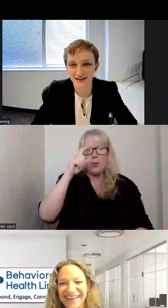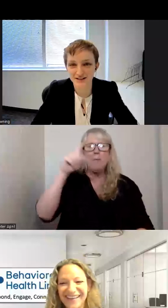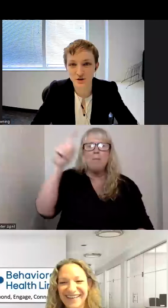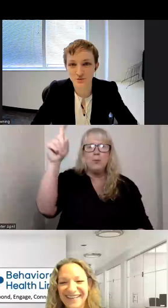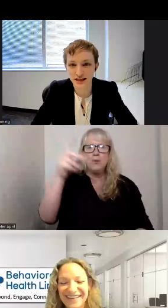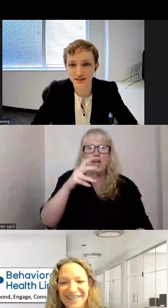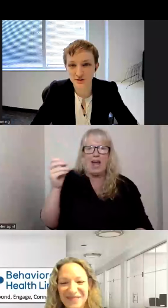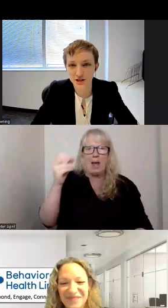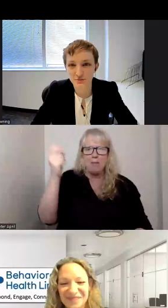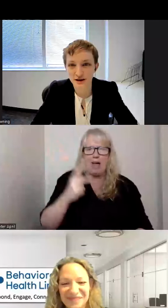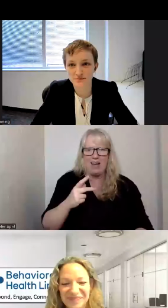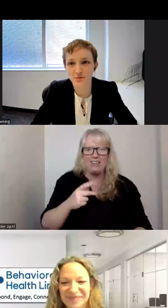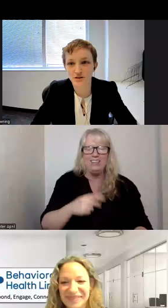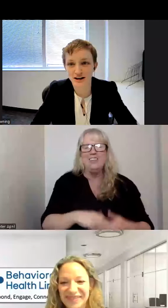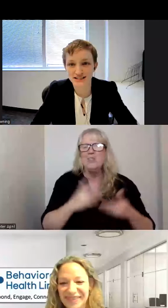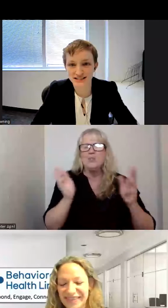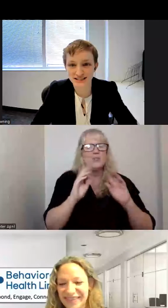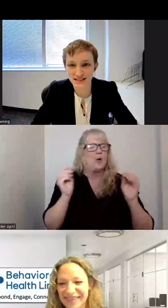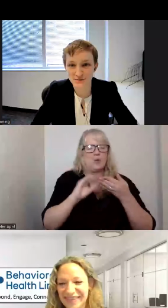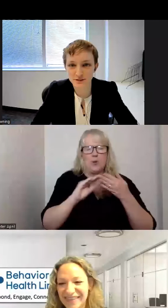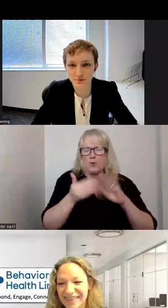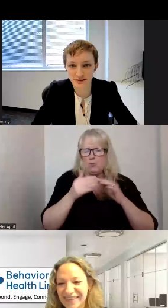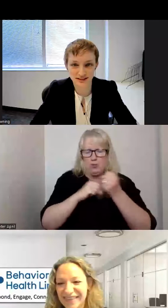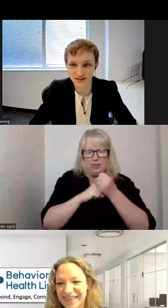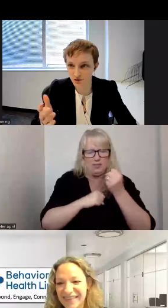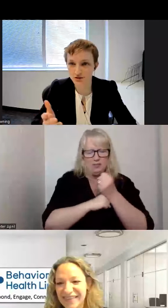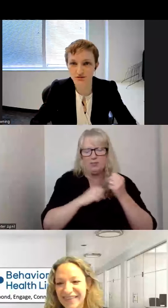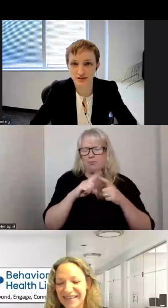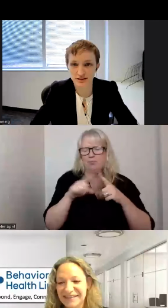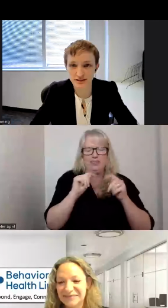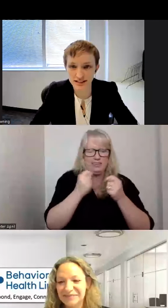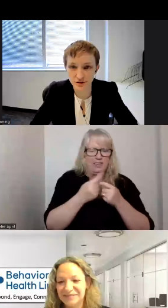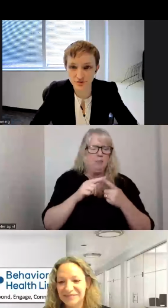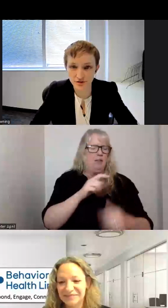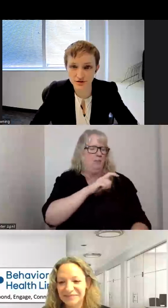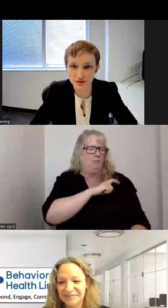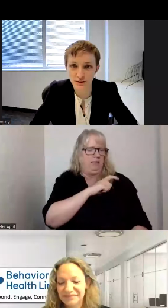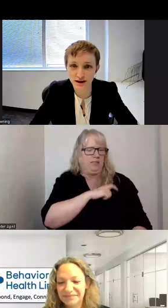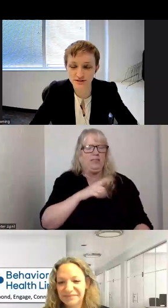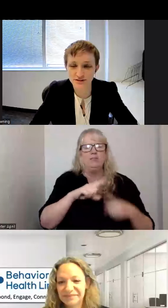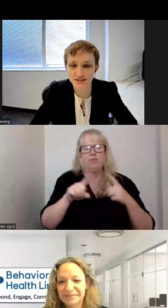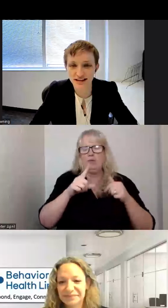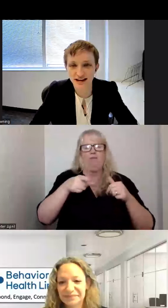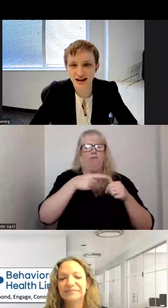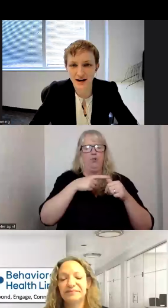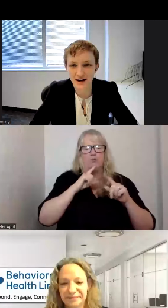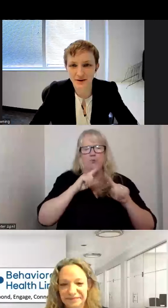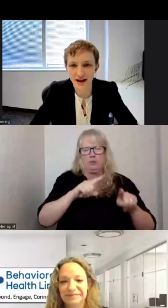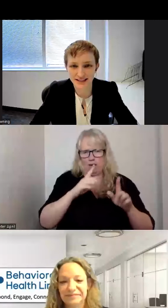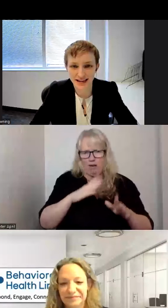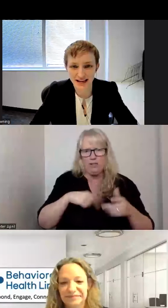SO WITHOUT TEAMS, THE POLICE ARE THE DEFAULT RESPONDERS AND IT IS